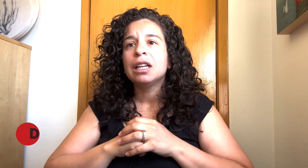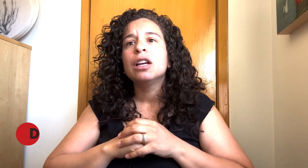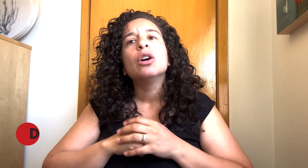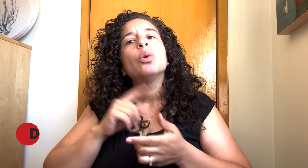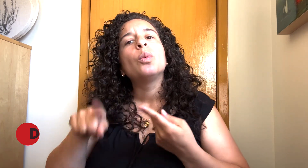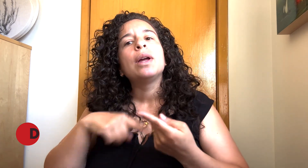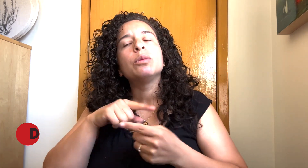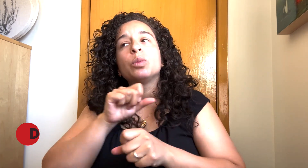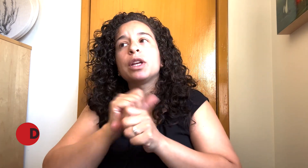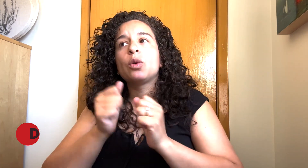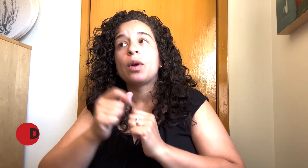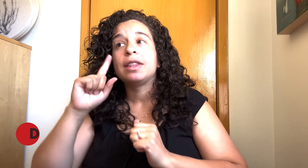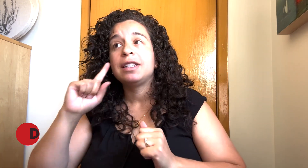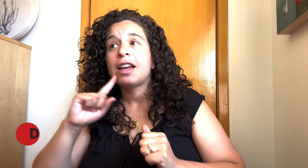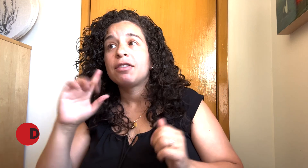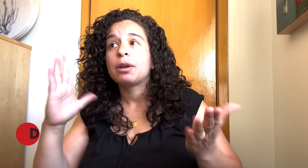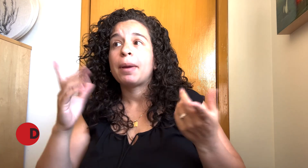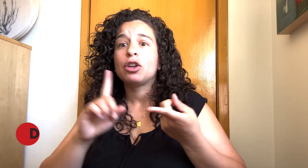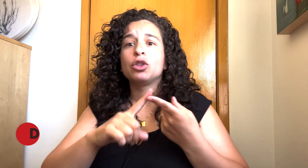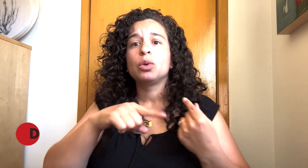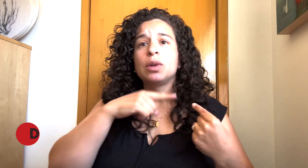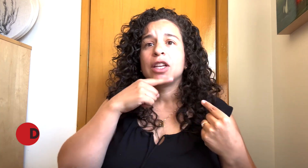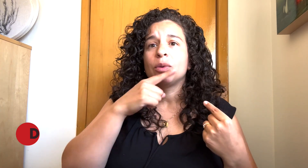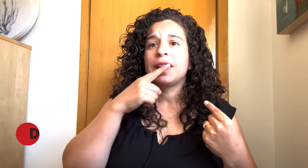When working with Deaf compared to hearing clients,